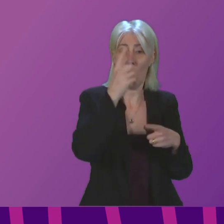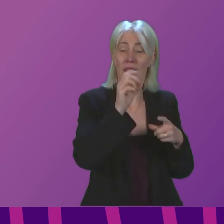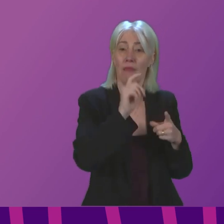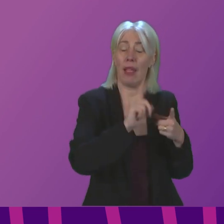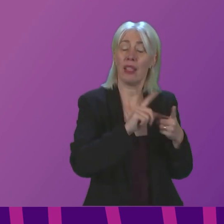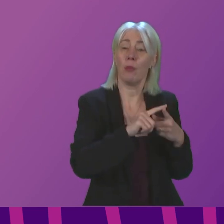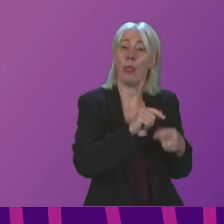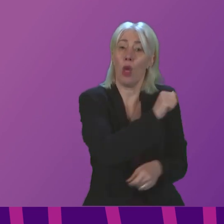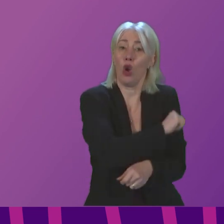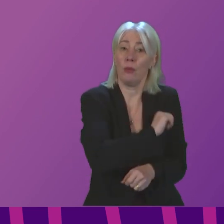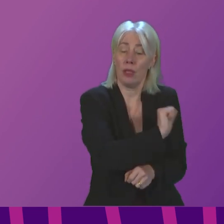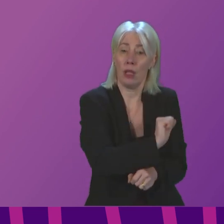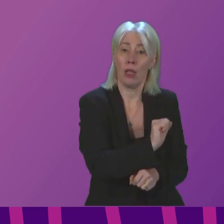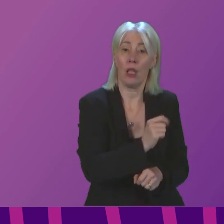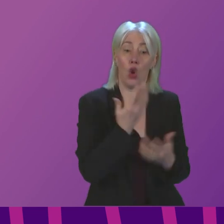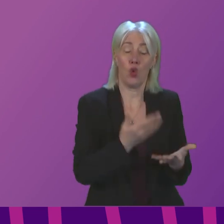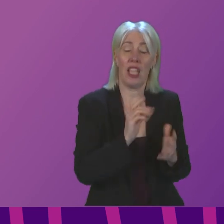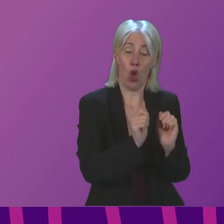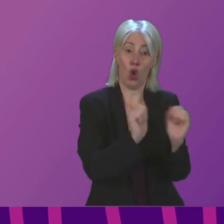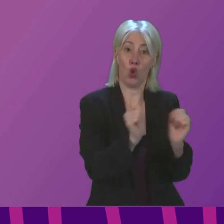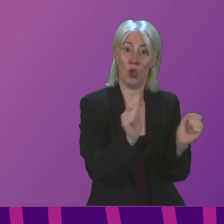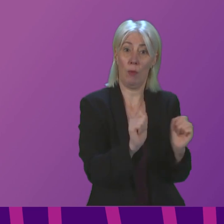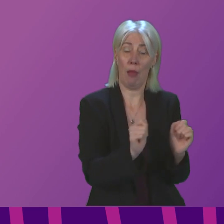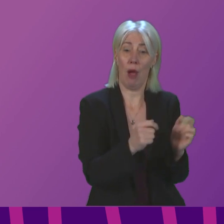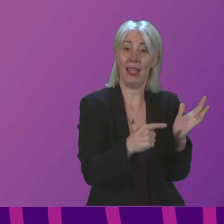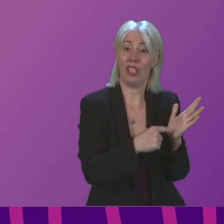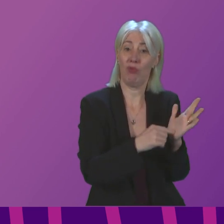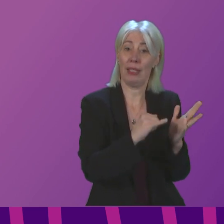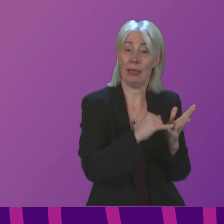on front page of the Greenock Telegraph today, has spoken of the deep pain that her family